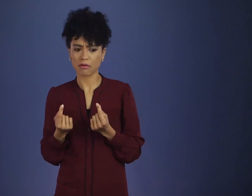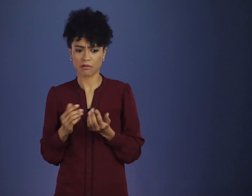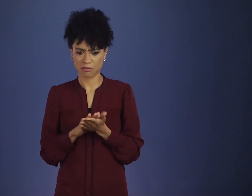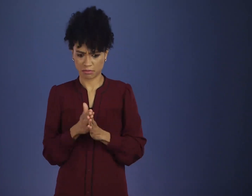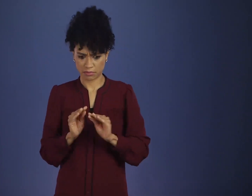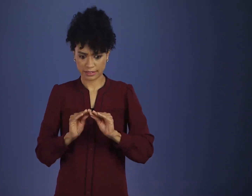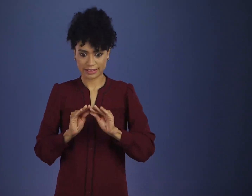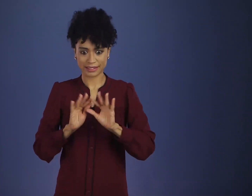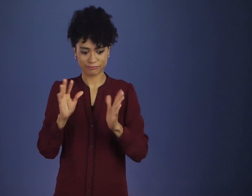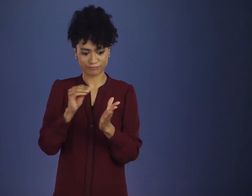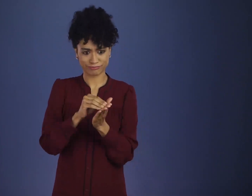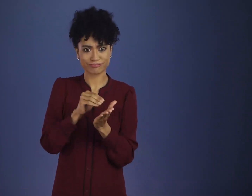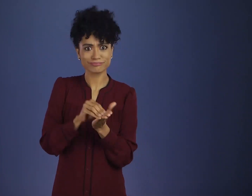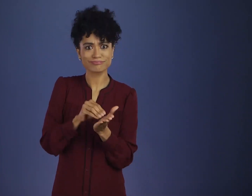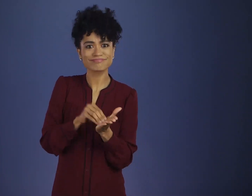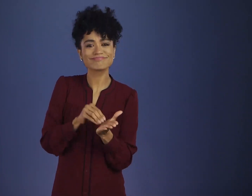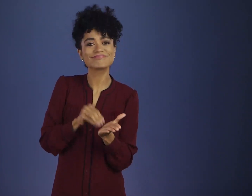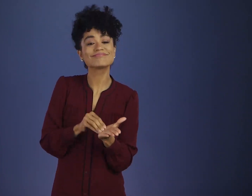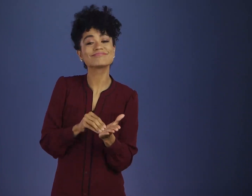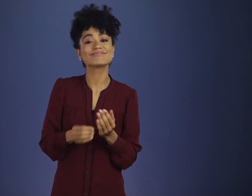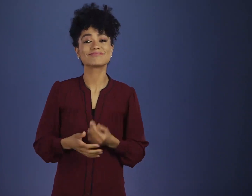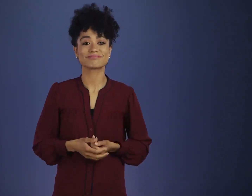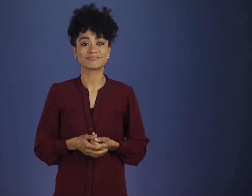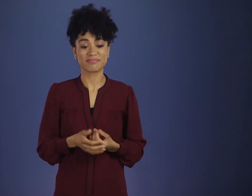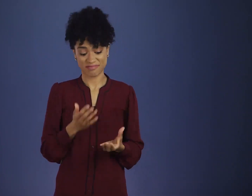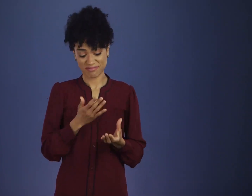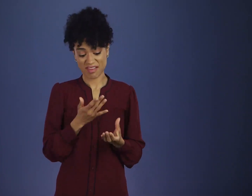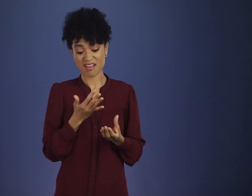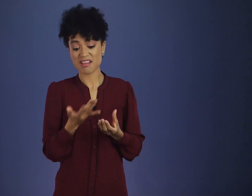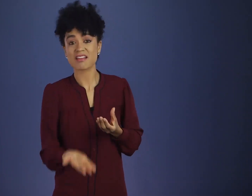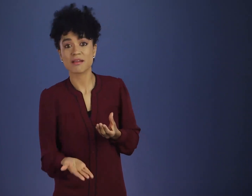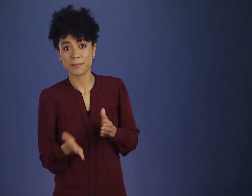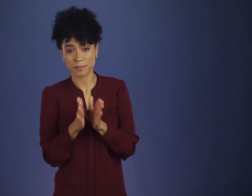The remainder of the book was devoted to thirty stories or case histories